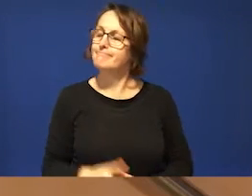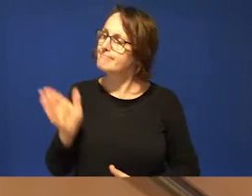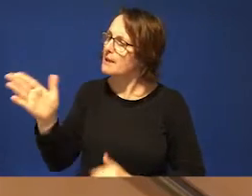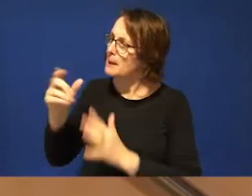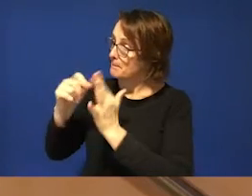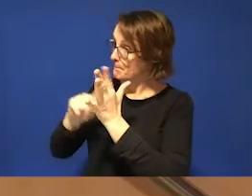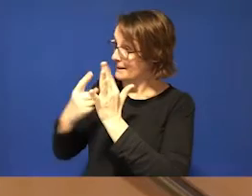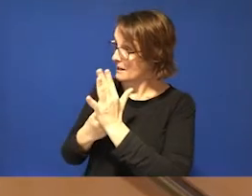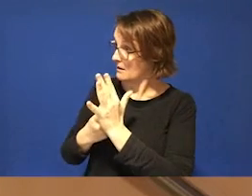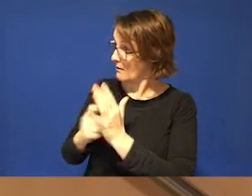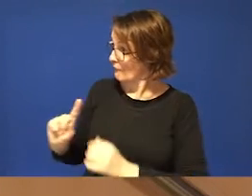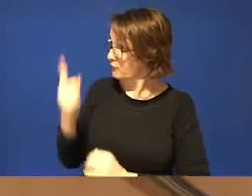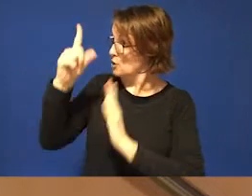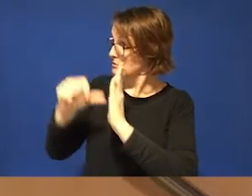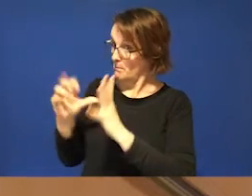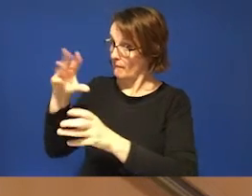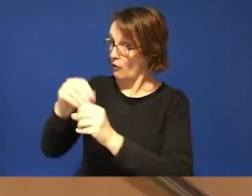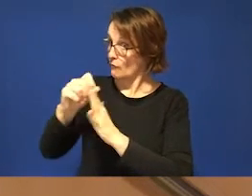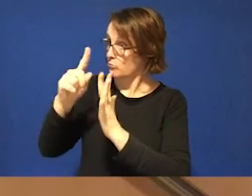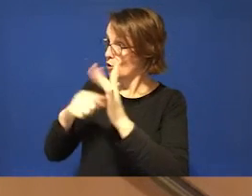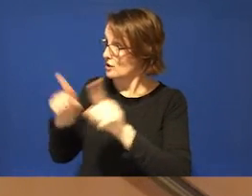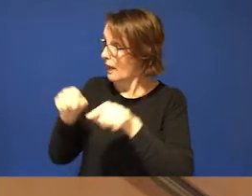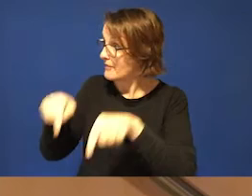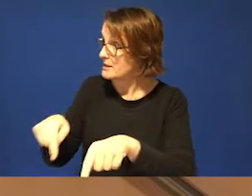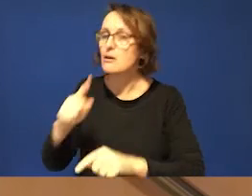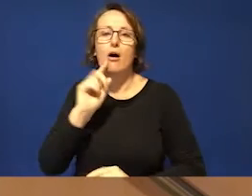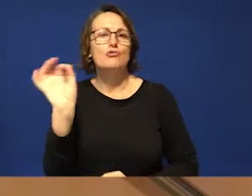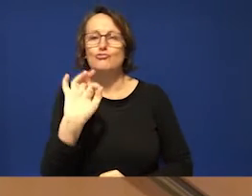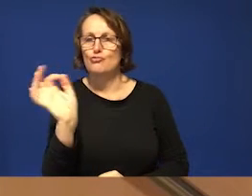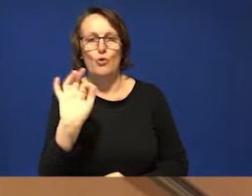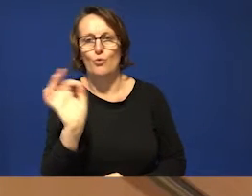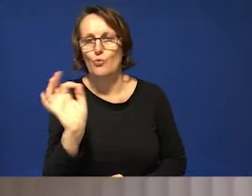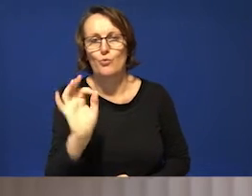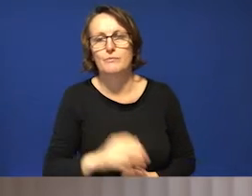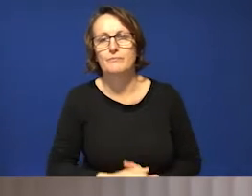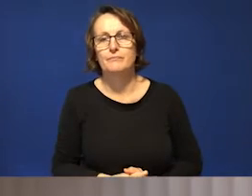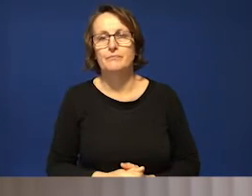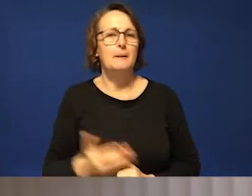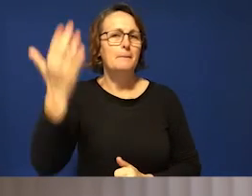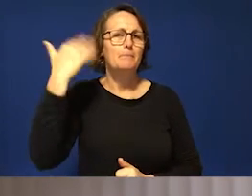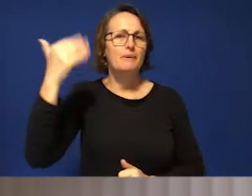Peter, was this the first project of this size that you'd have been involved in? No.